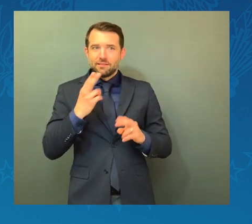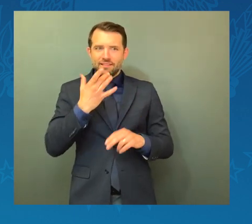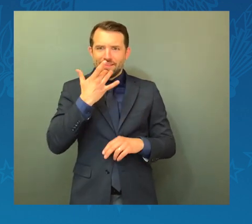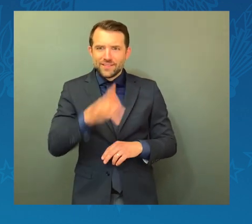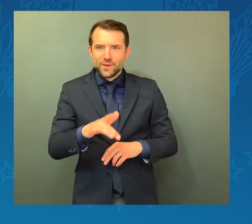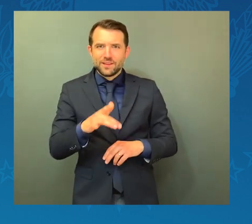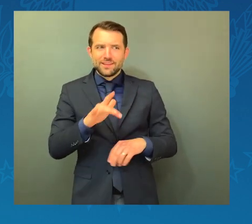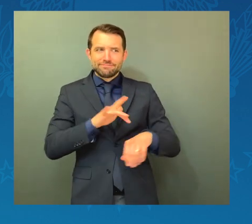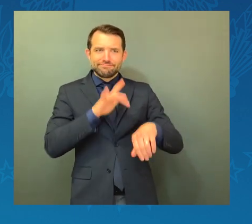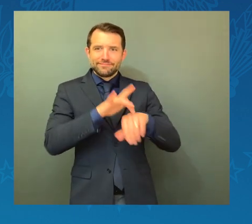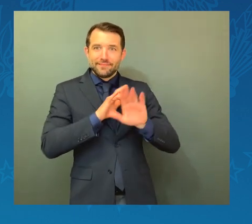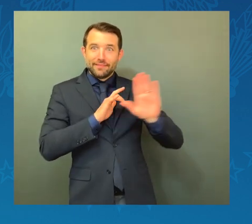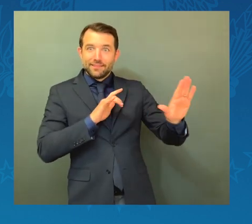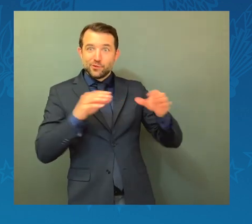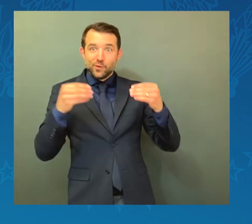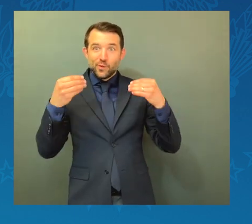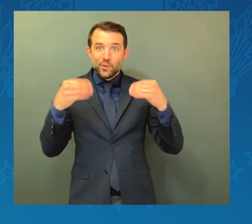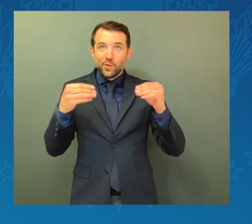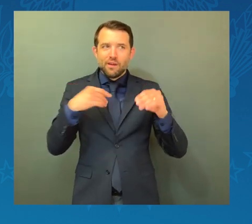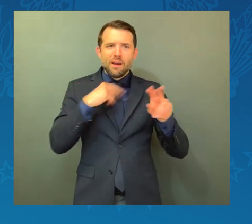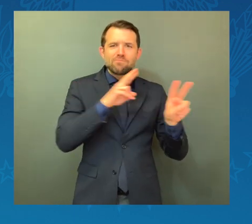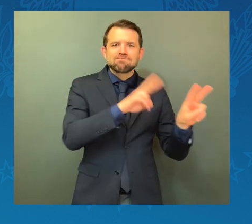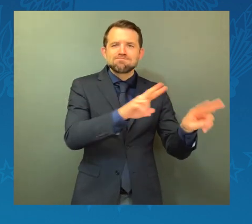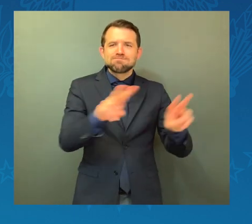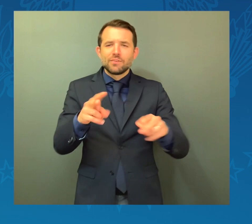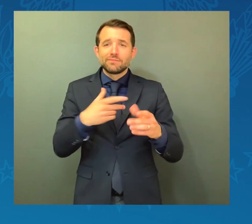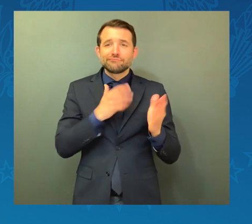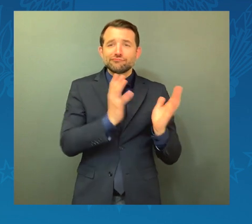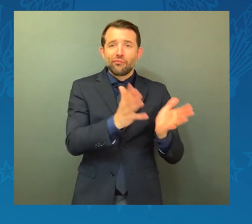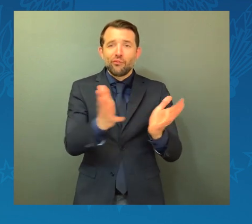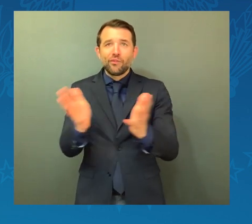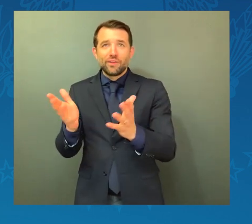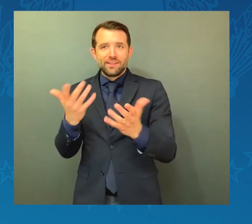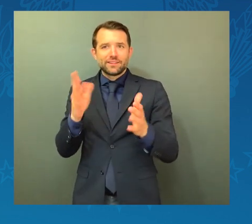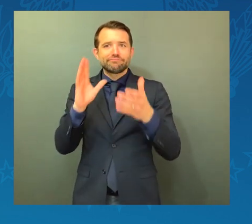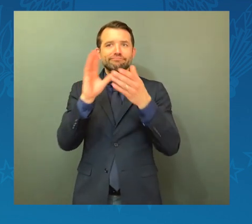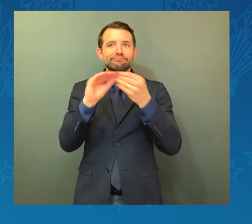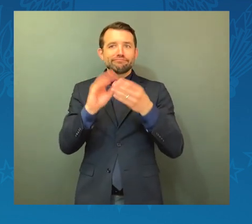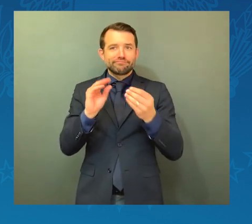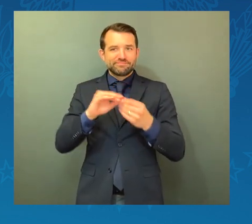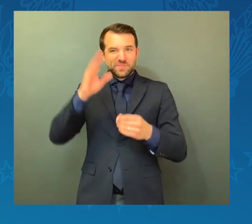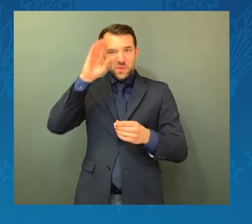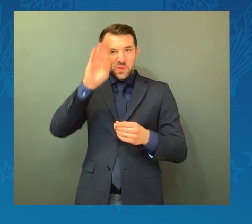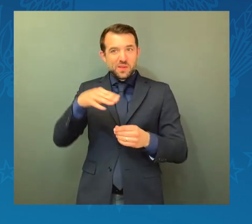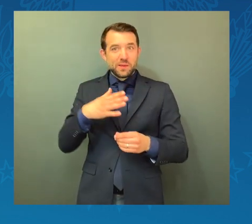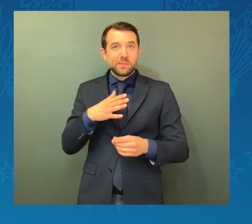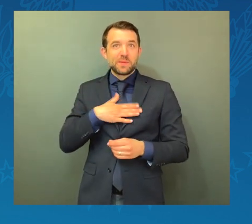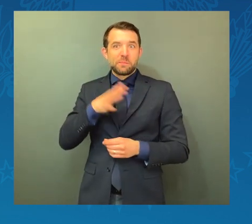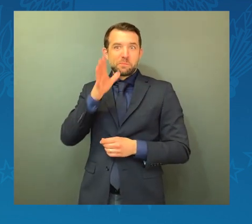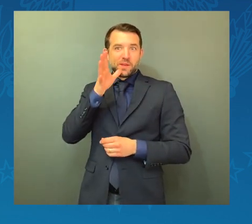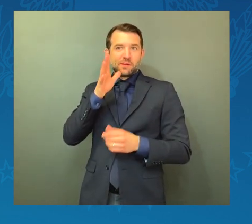And it took me back. I shared with her -- you know, my mother would make our clothes often. She would make -- I remember in particular